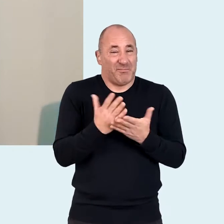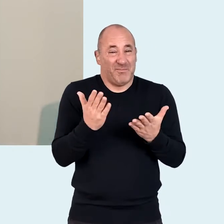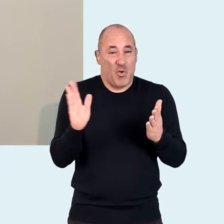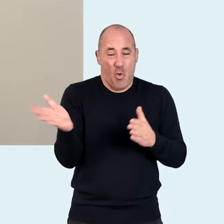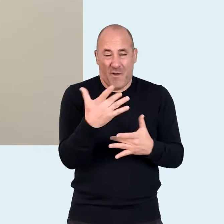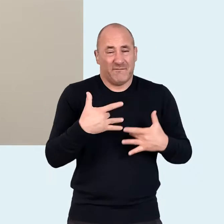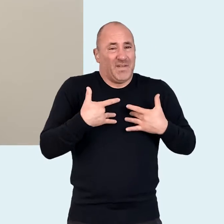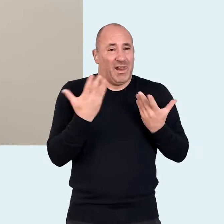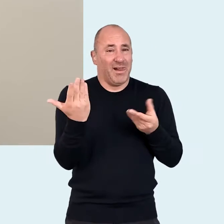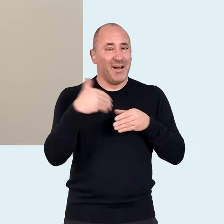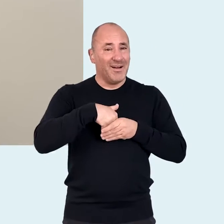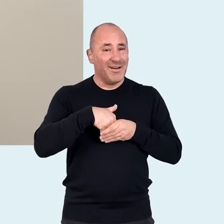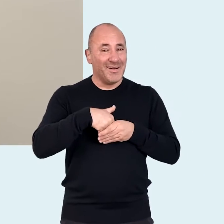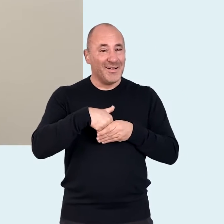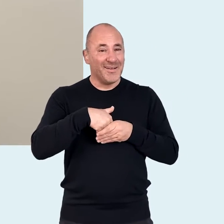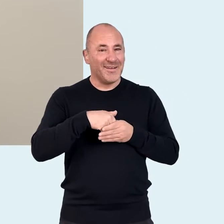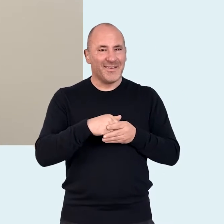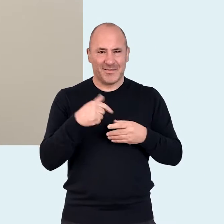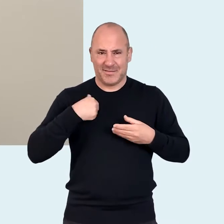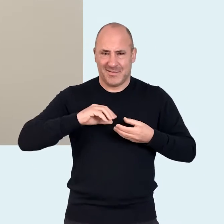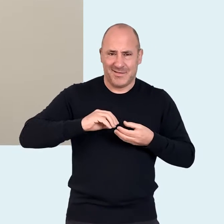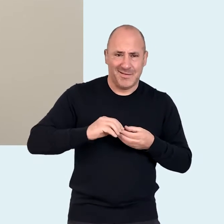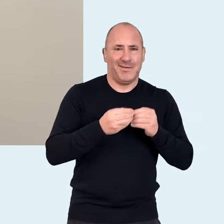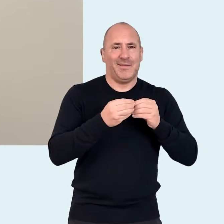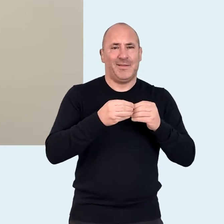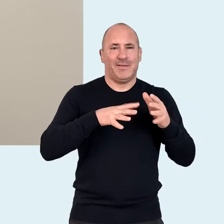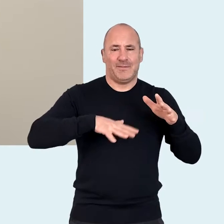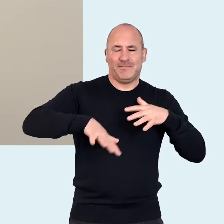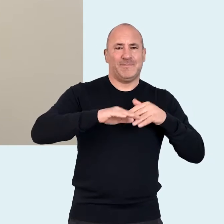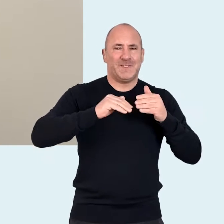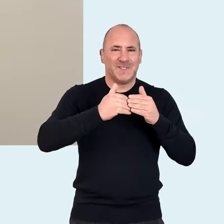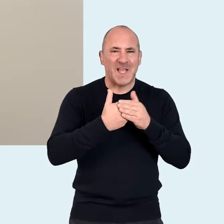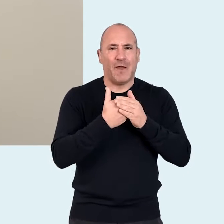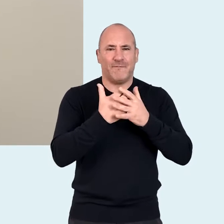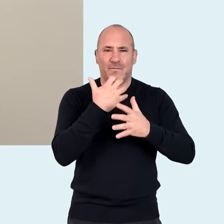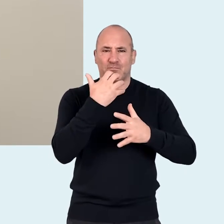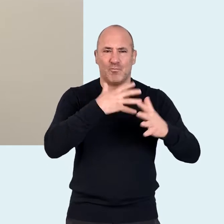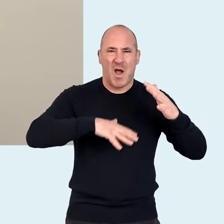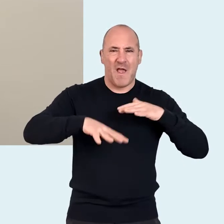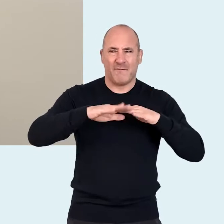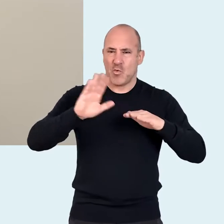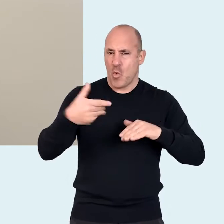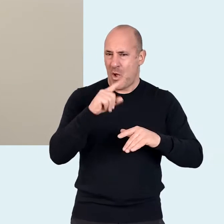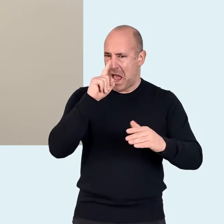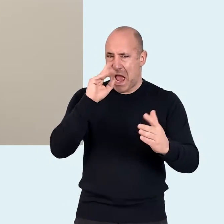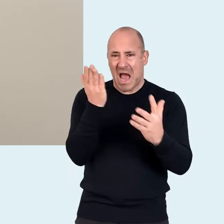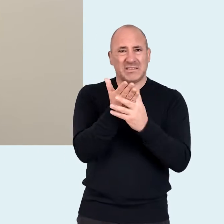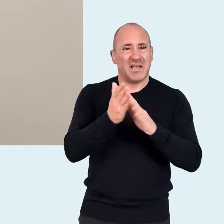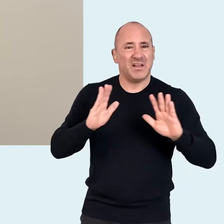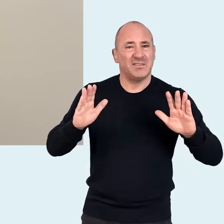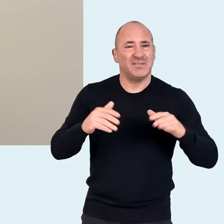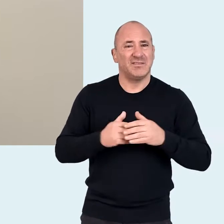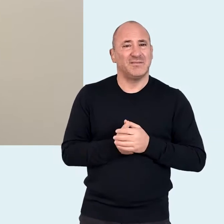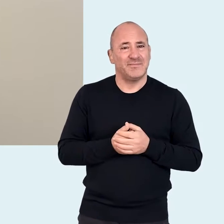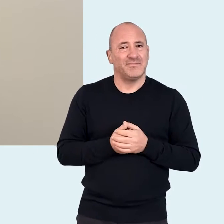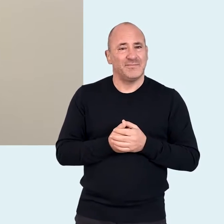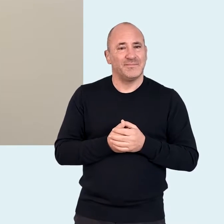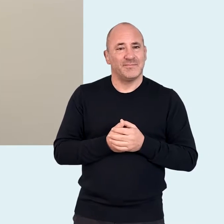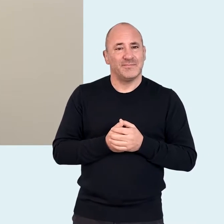Make everybody feel welcome. To ensure I create a safe and brave space that is accessible